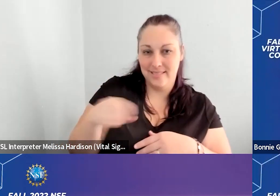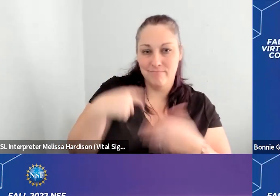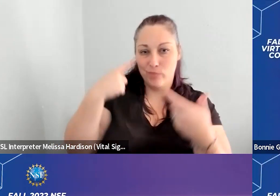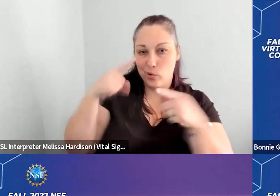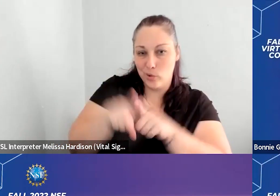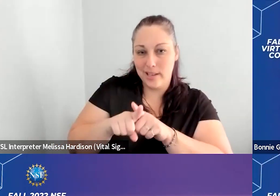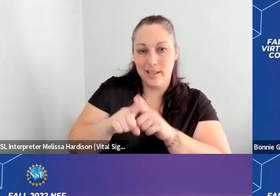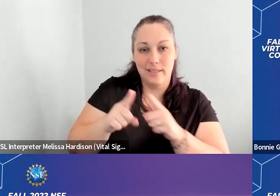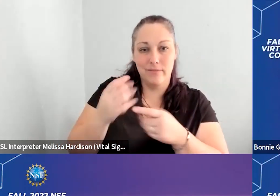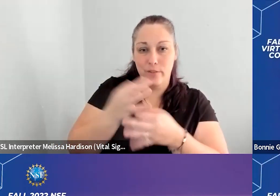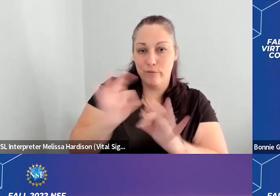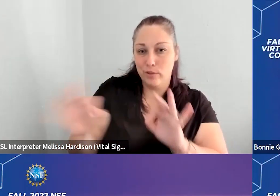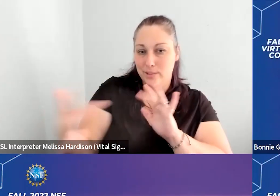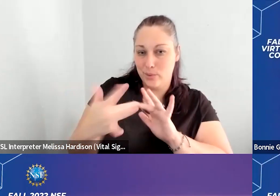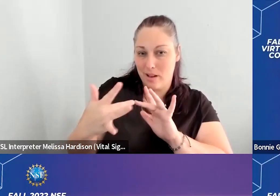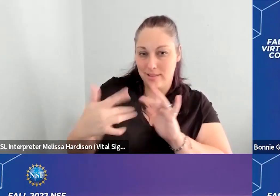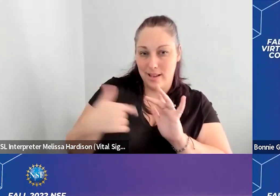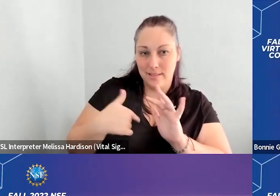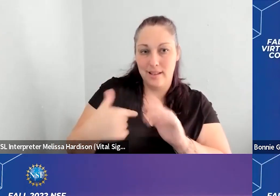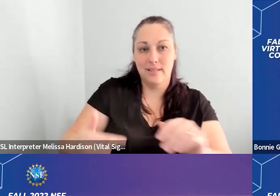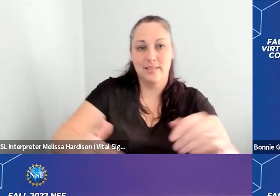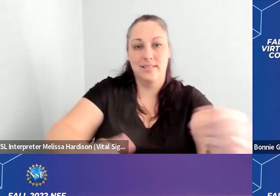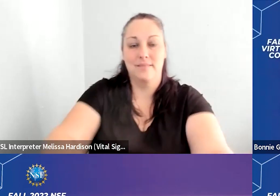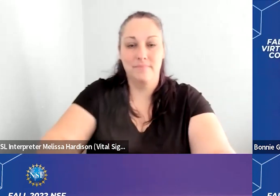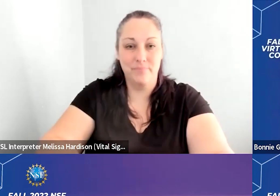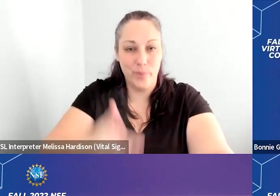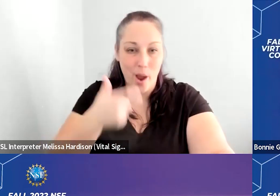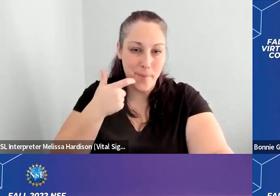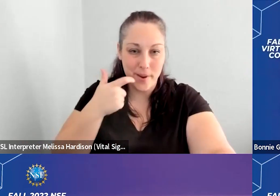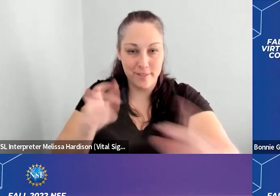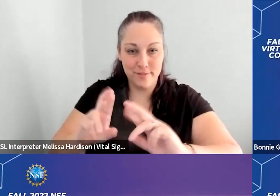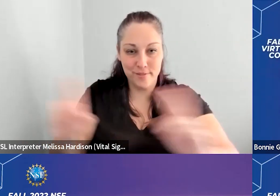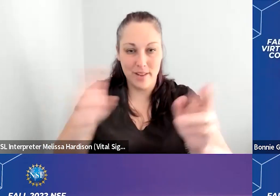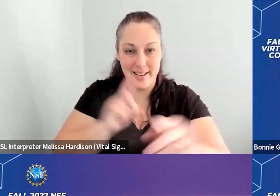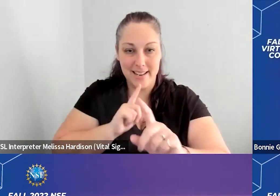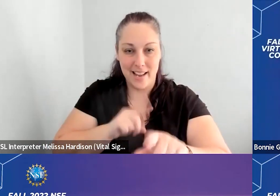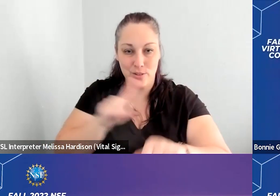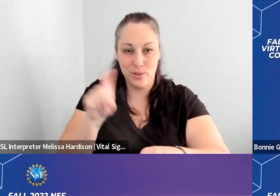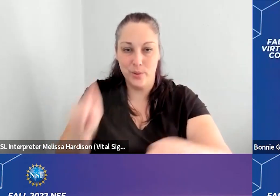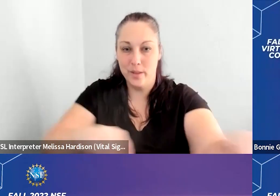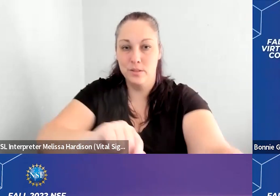Beth Strausser: Right. Operators are standing by, right, as they say .